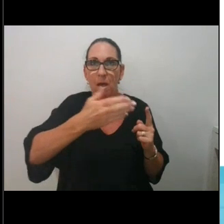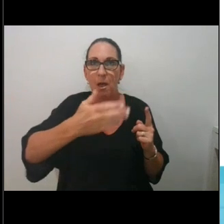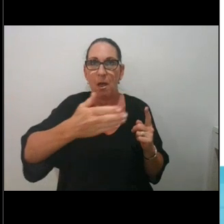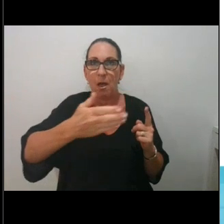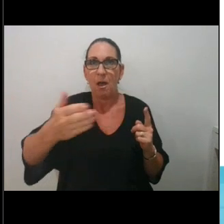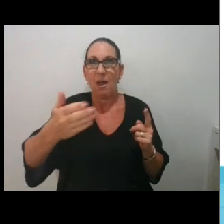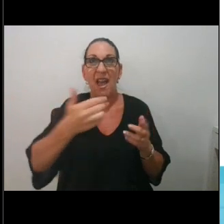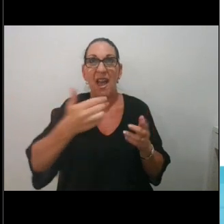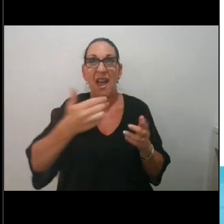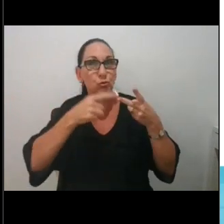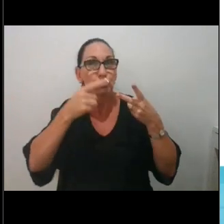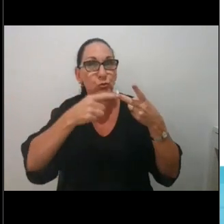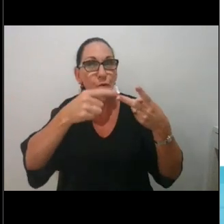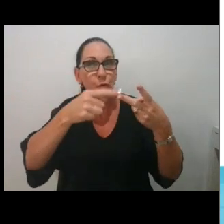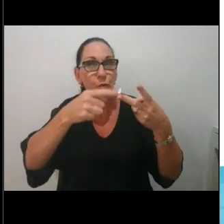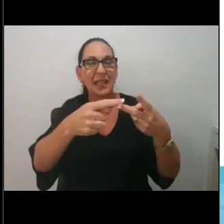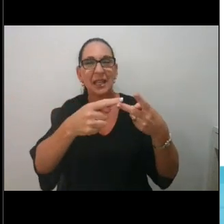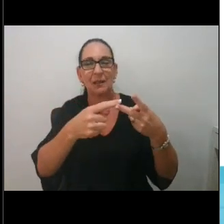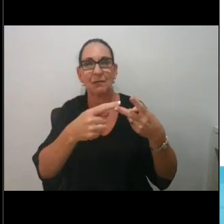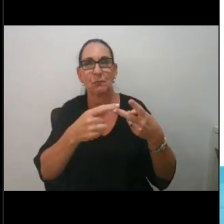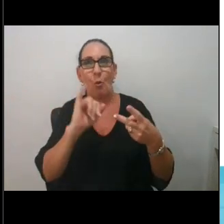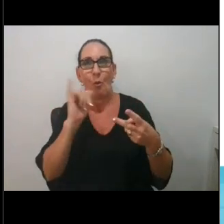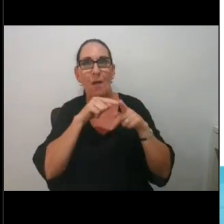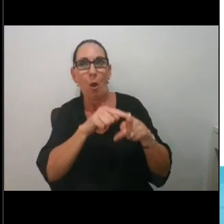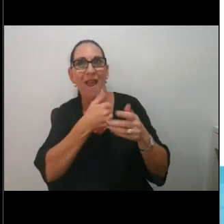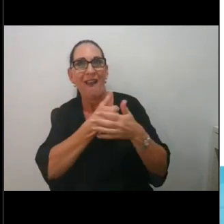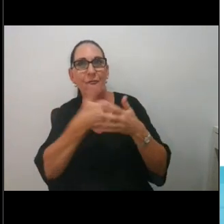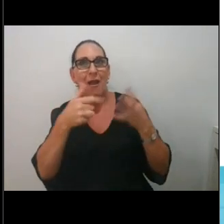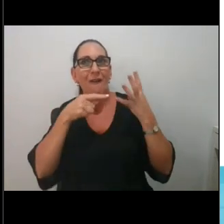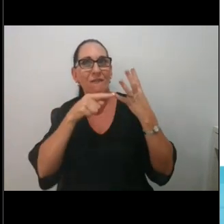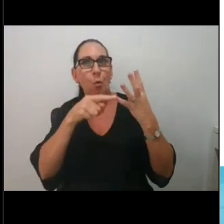rather than every four weeks depending on how the participant goes but in general we'd have